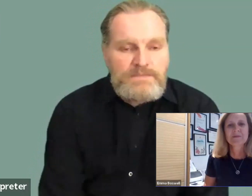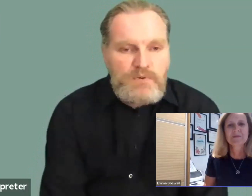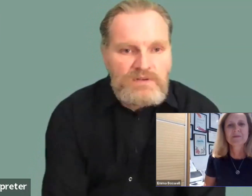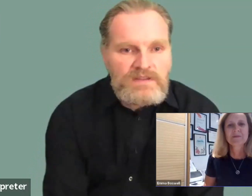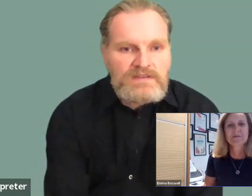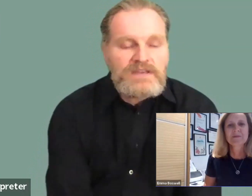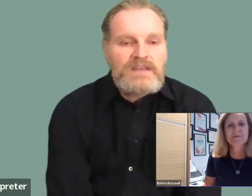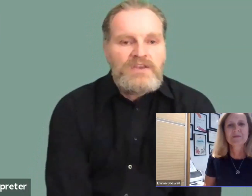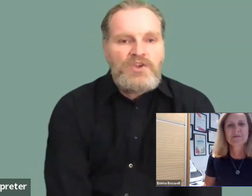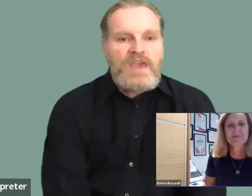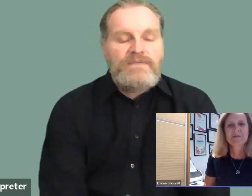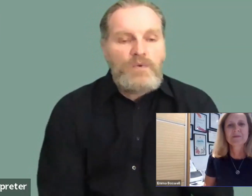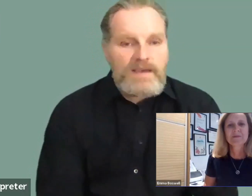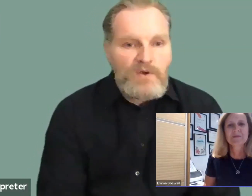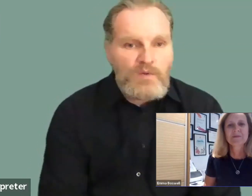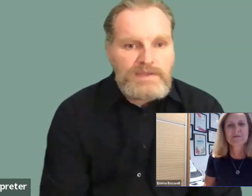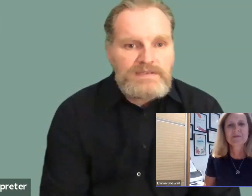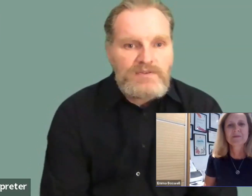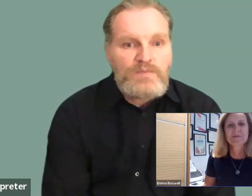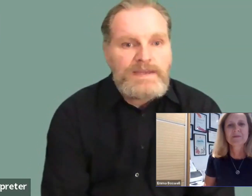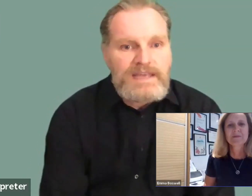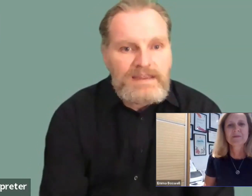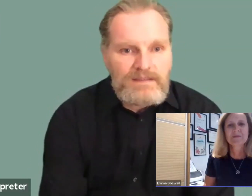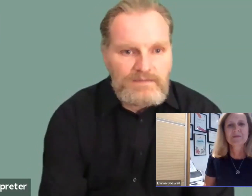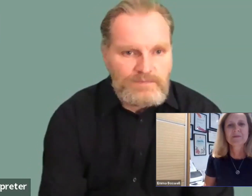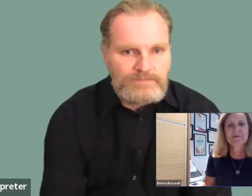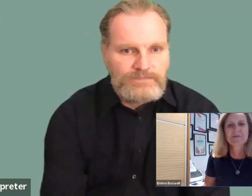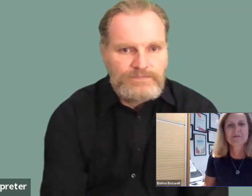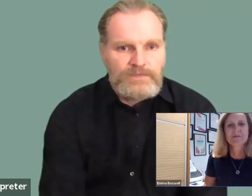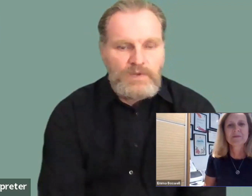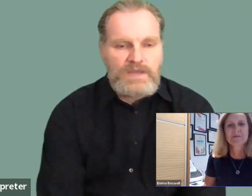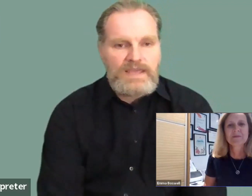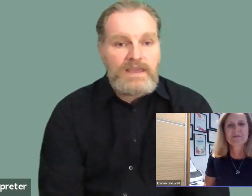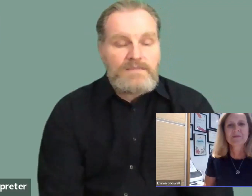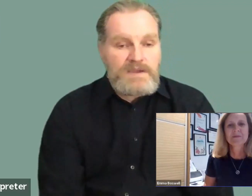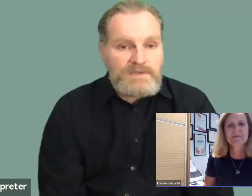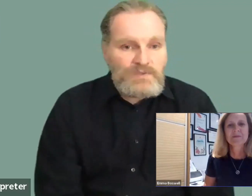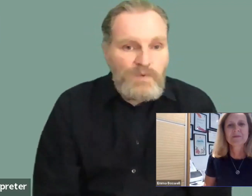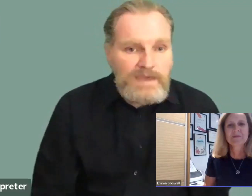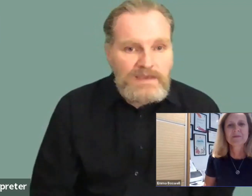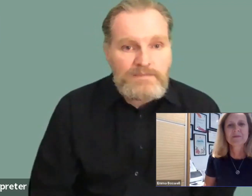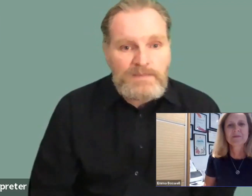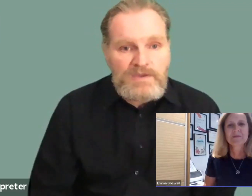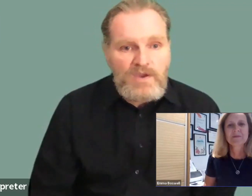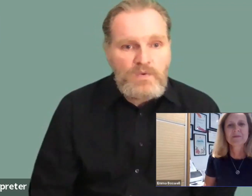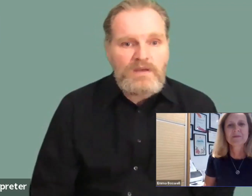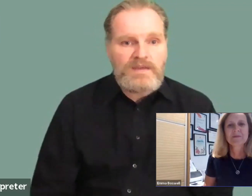important that if you have hobbies, you maintain them, okay. It might be swimming, might be yoga,